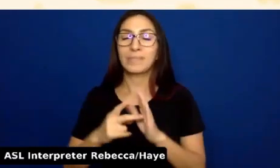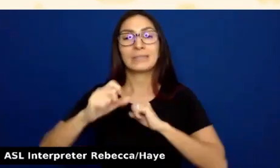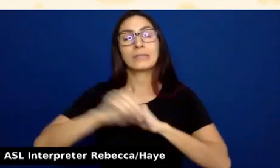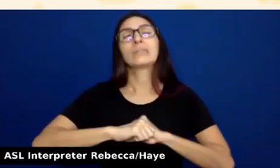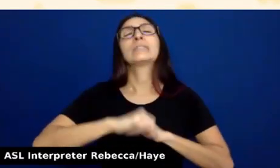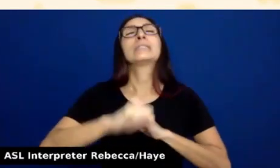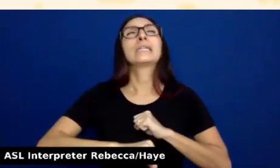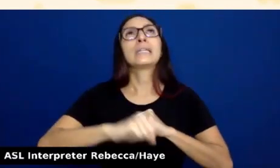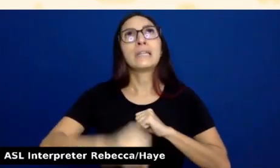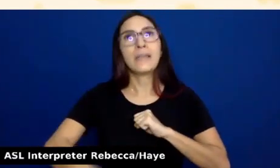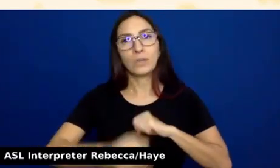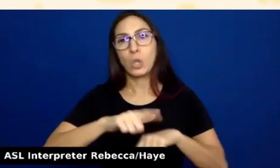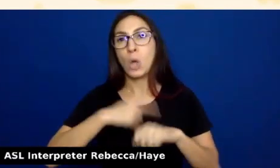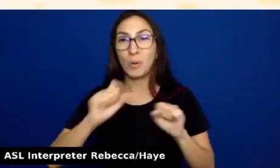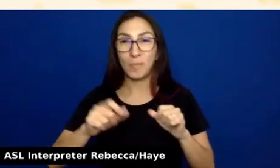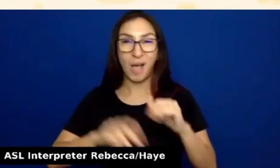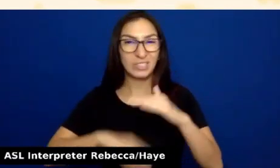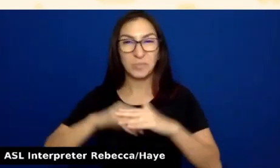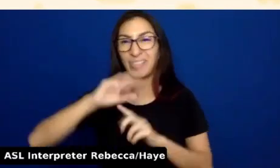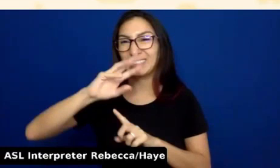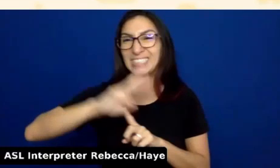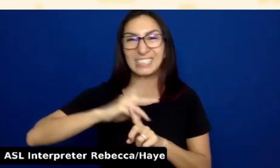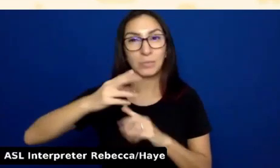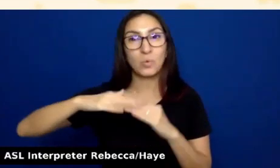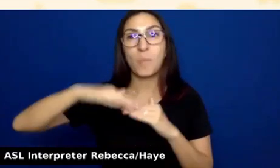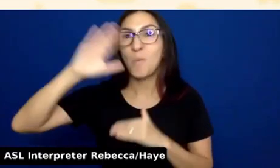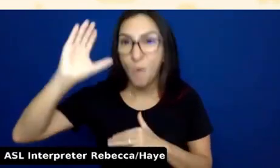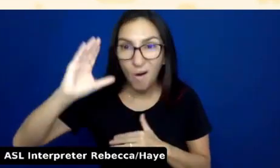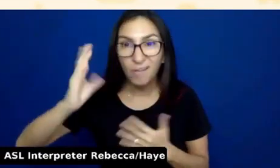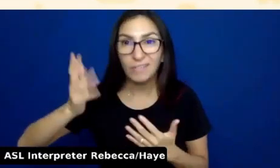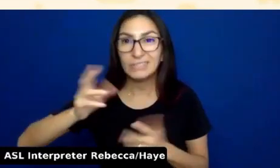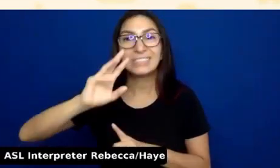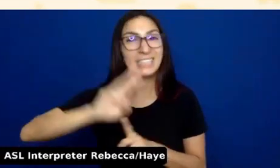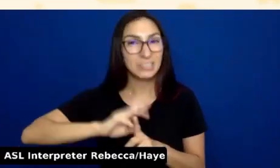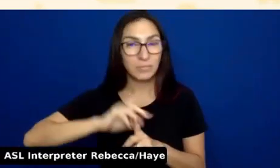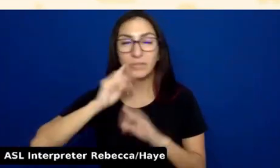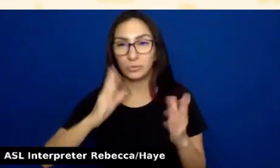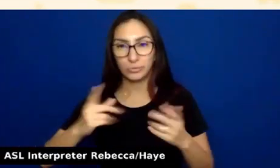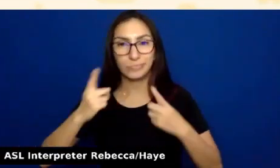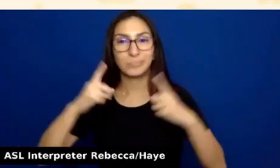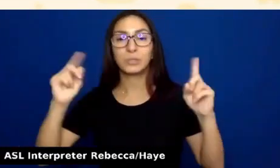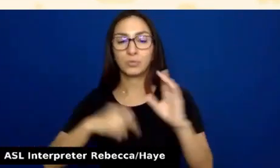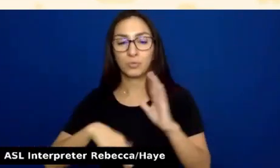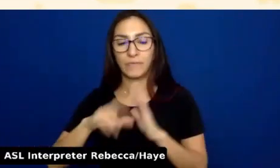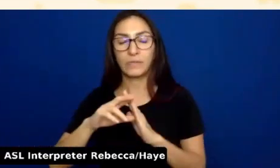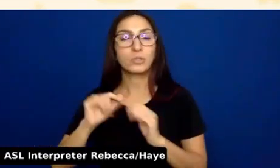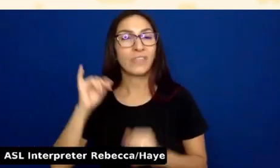possibly even six months or more to get that theme reviewed. So for this reason, many themes have not chosen